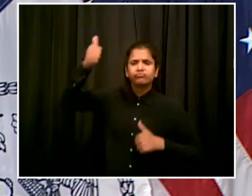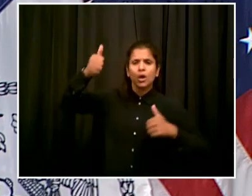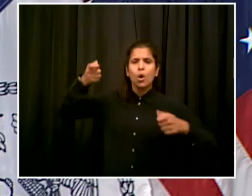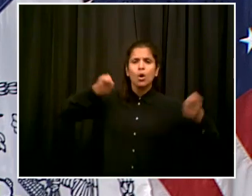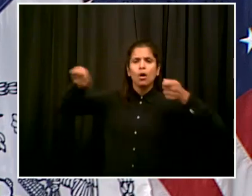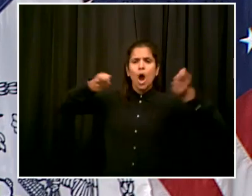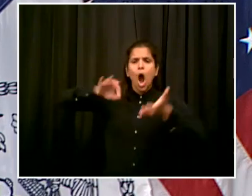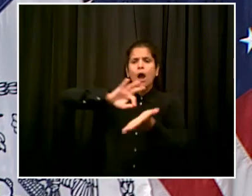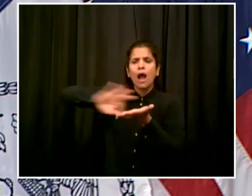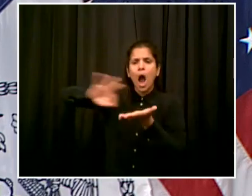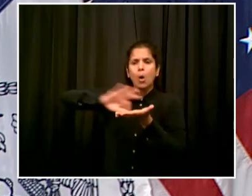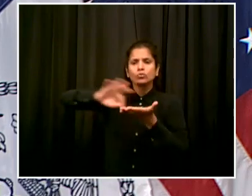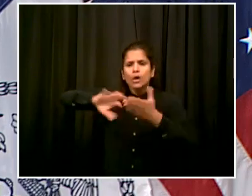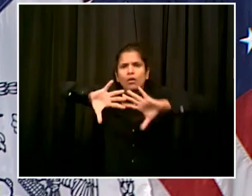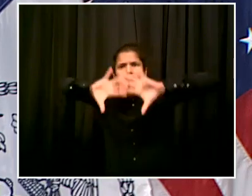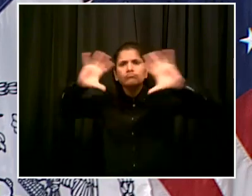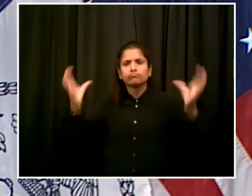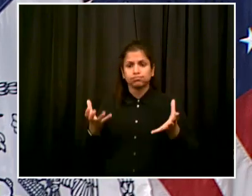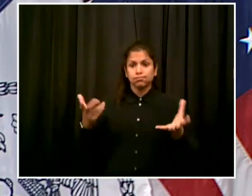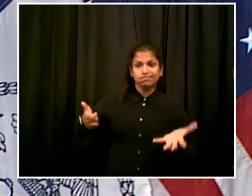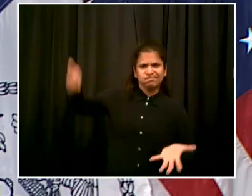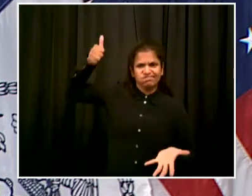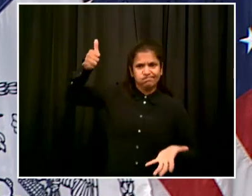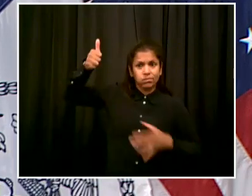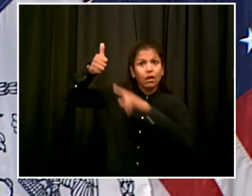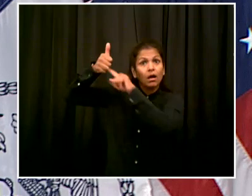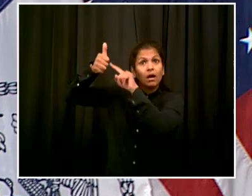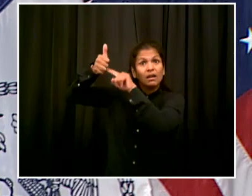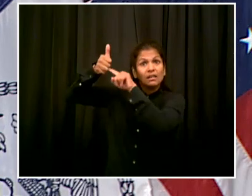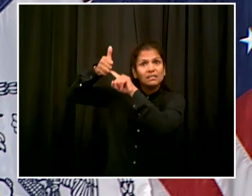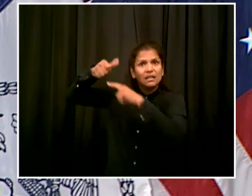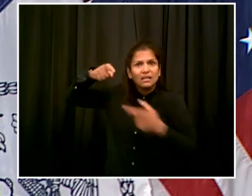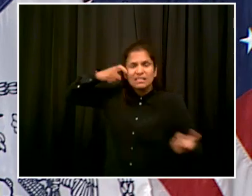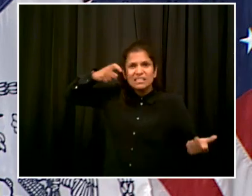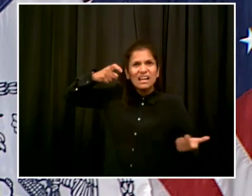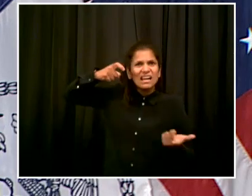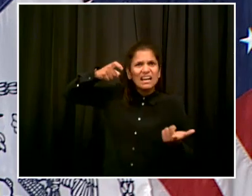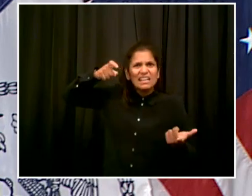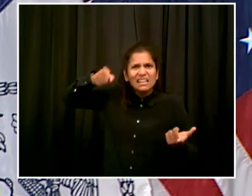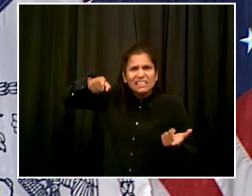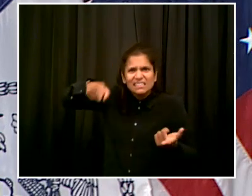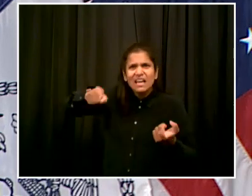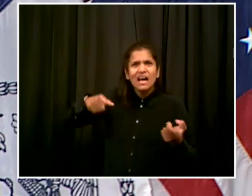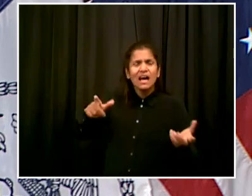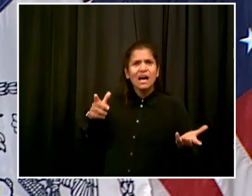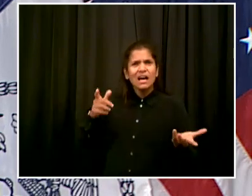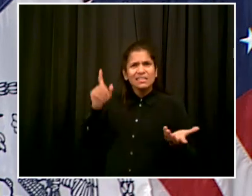FIRST, THE CITY CONTROLLER WAS TALKING ABOUT HOLDING CLASSES OUTSIDE. HOW FEASIE BL WOULD THIS BE TO DO IN NEW YORK ITCY? IT IS